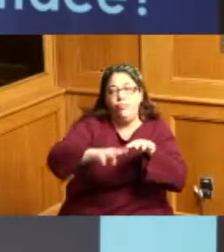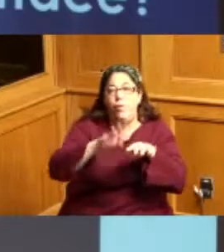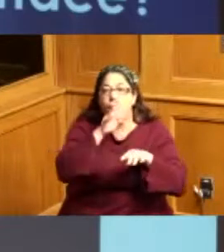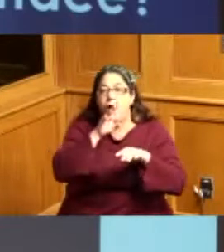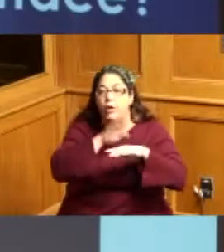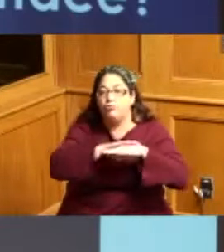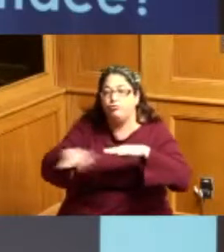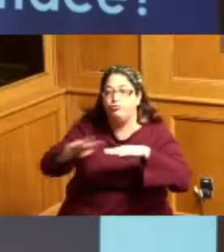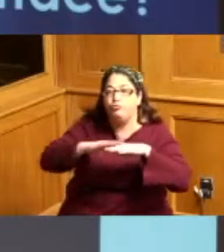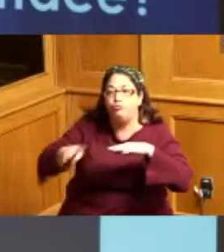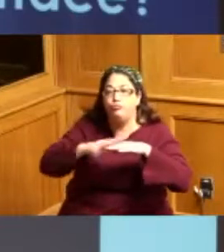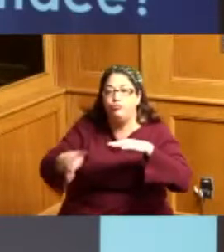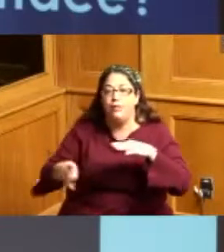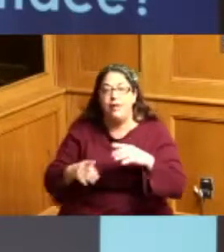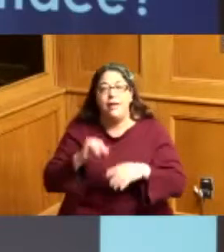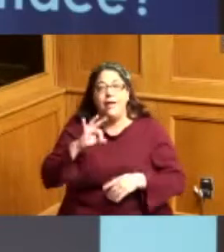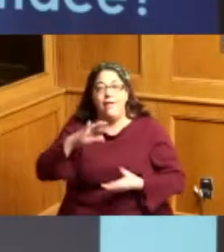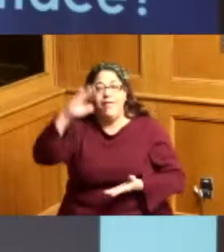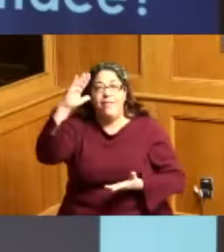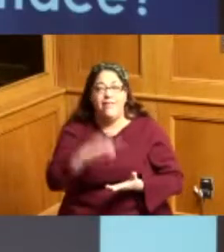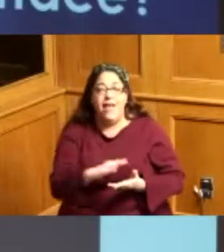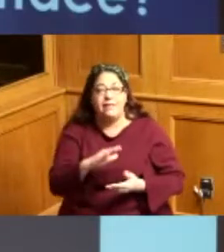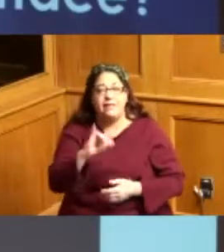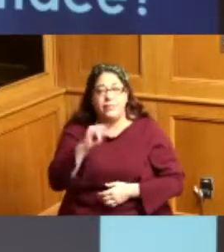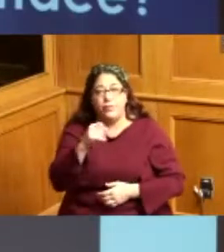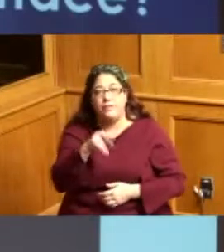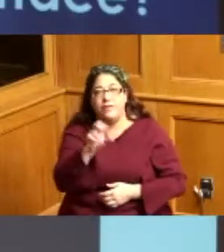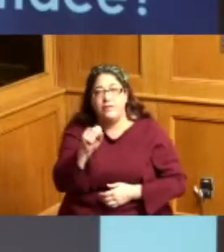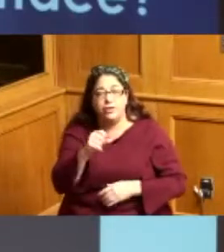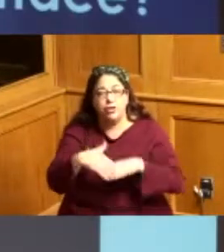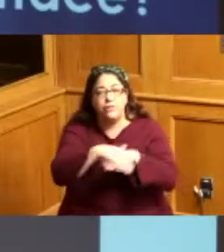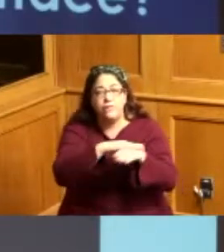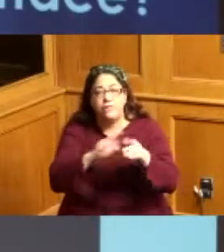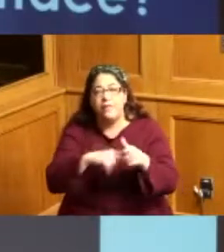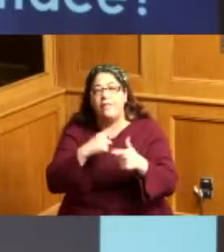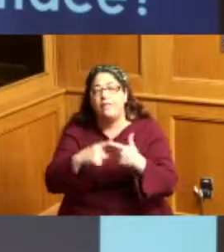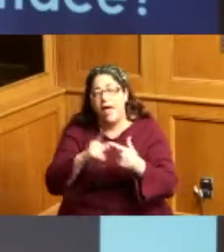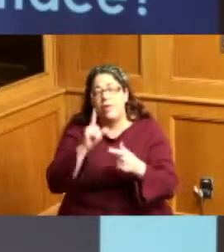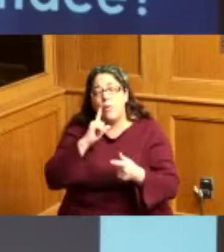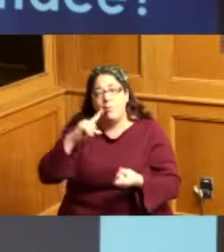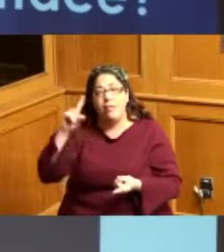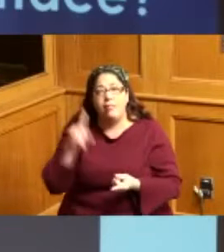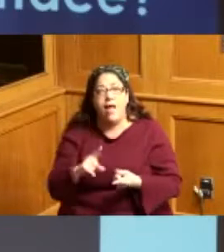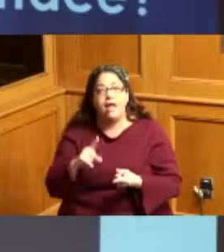and if there's less impervious surface there's less being contributed to the MSD service